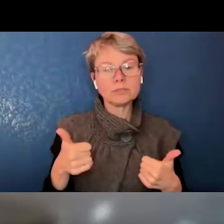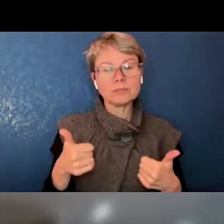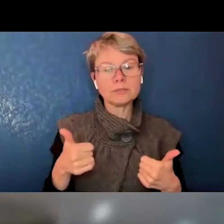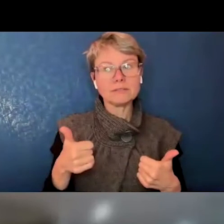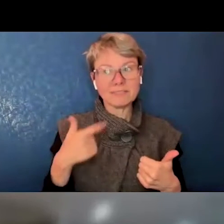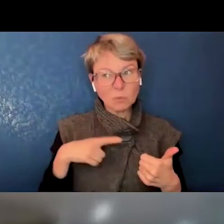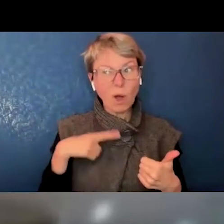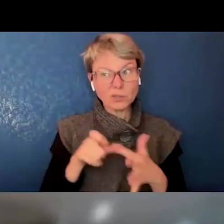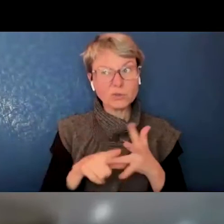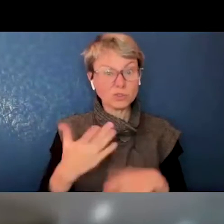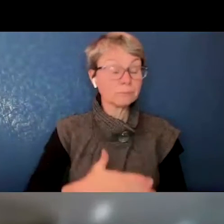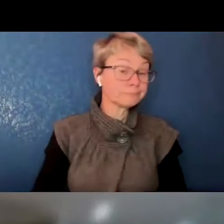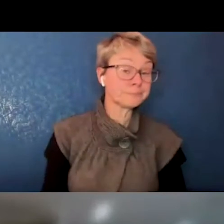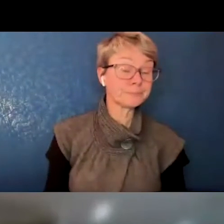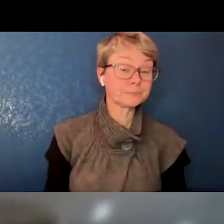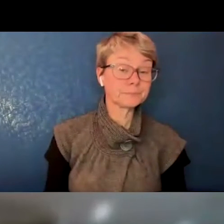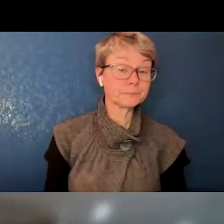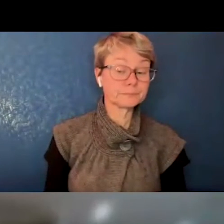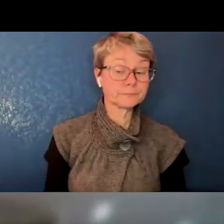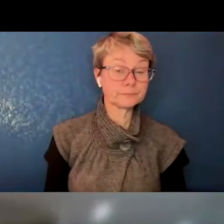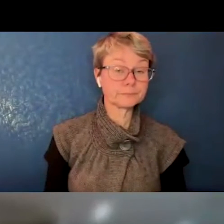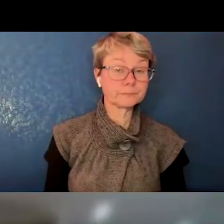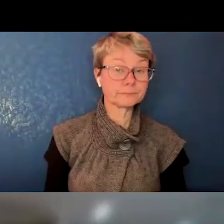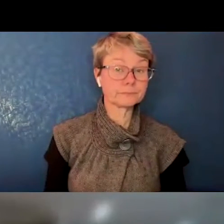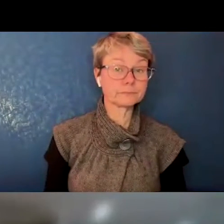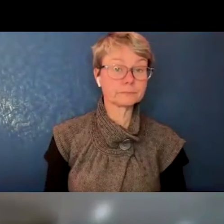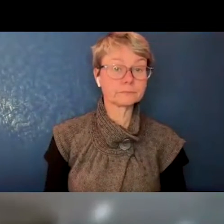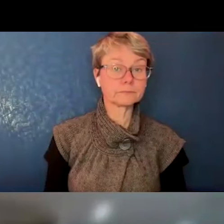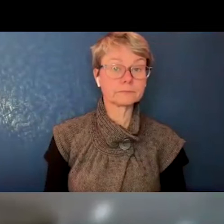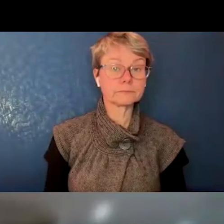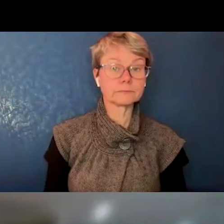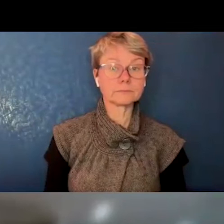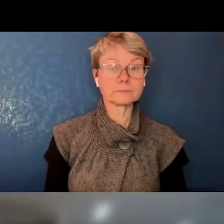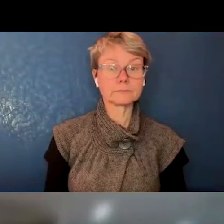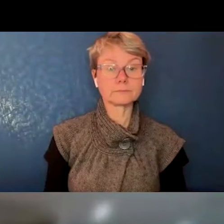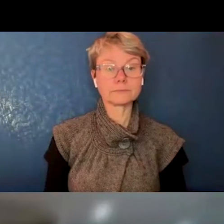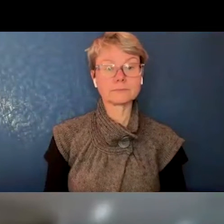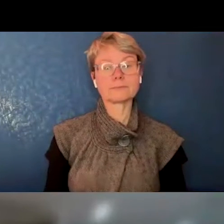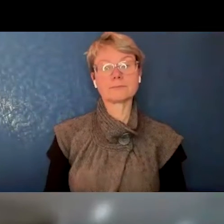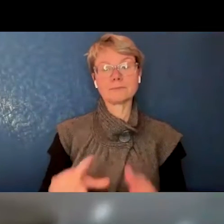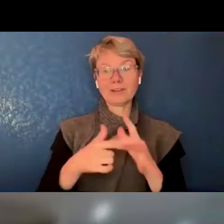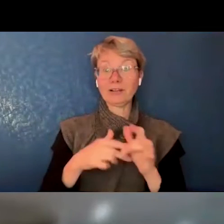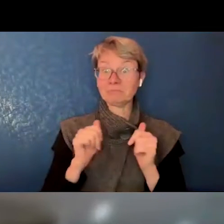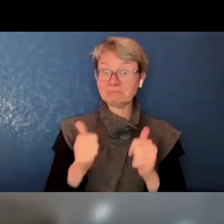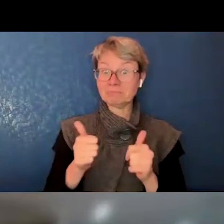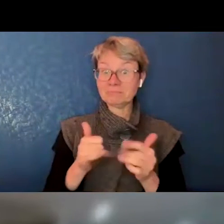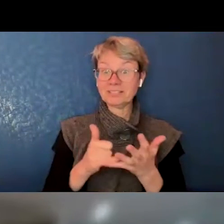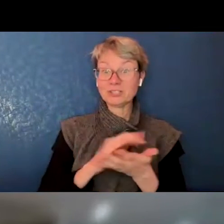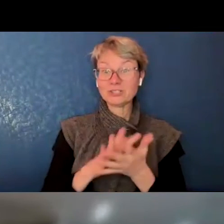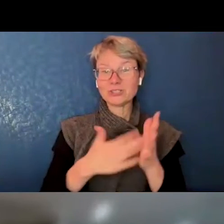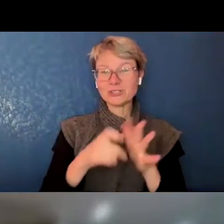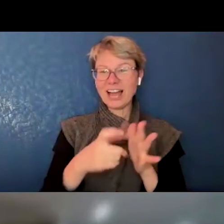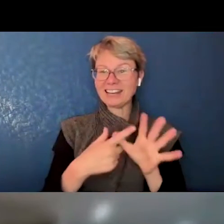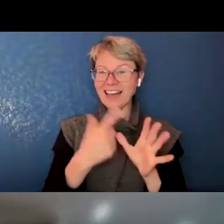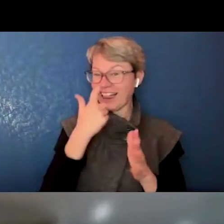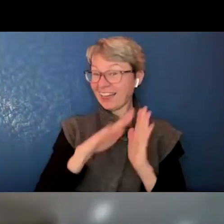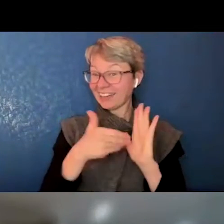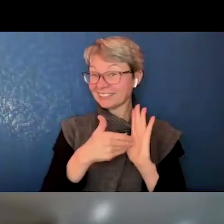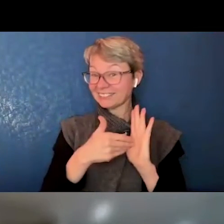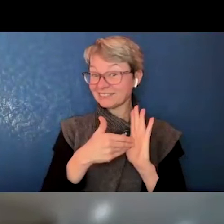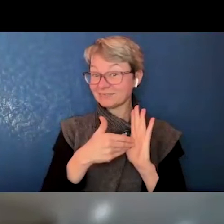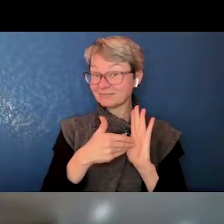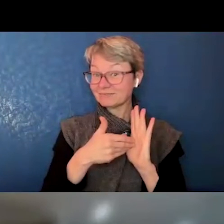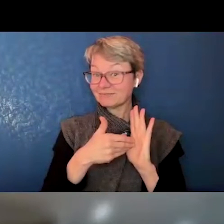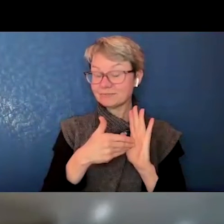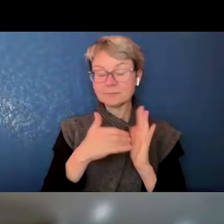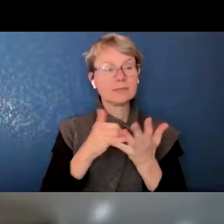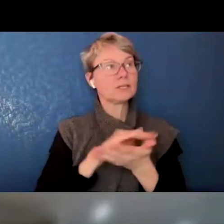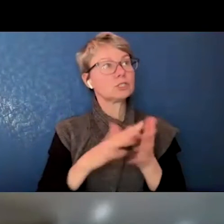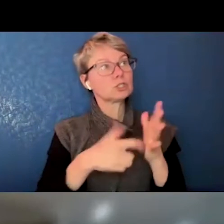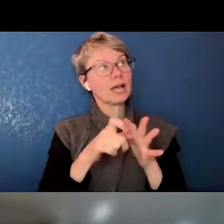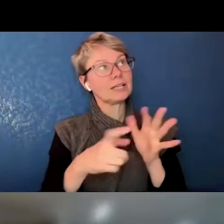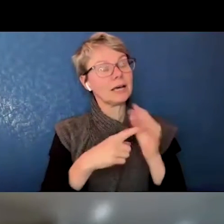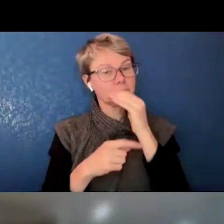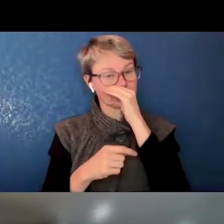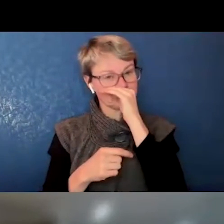work great thanks Dean and Sh lucky lost I'm just thinking about yeah over a long career there have